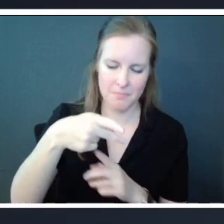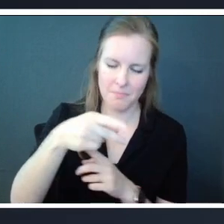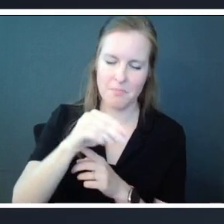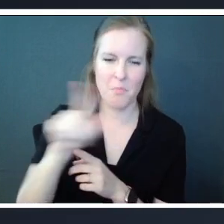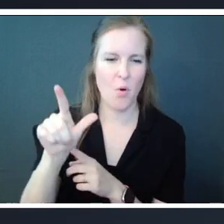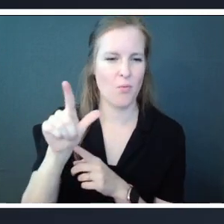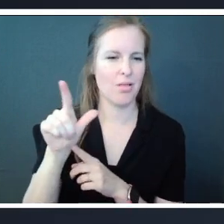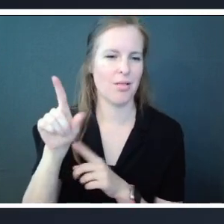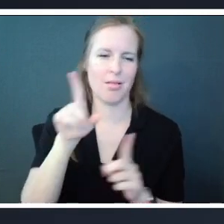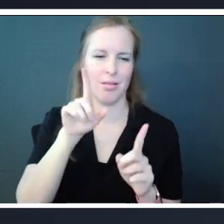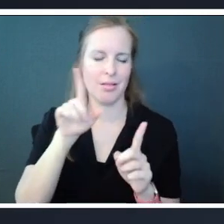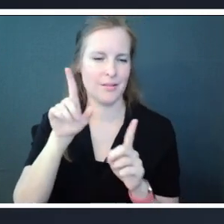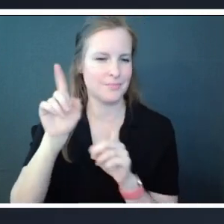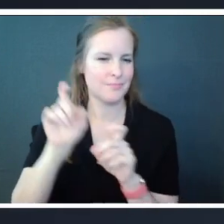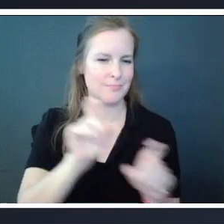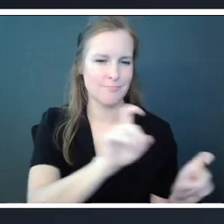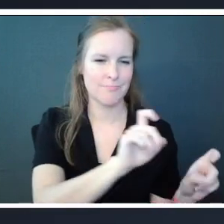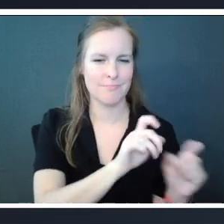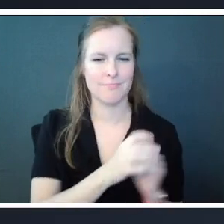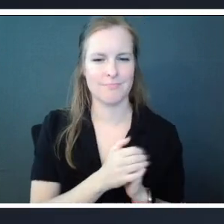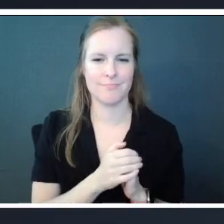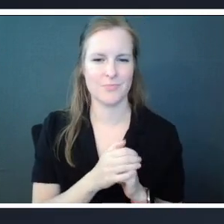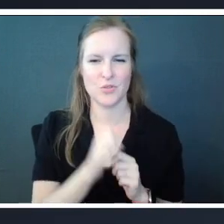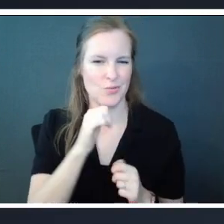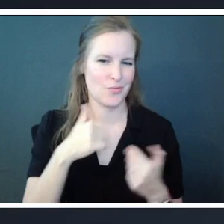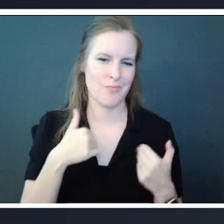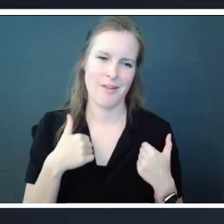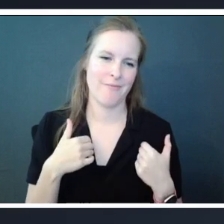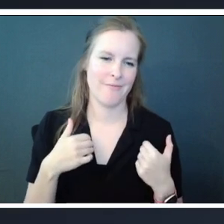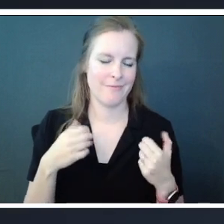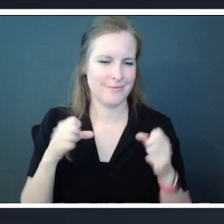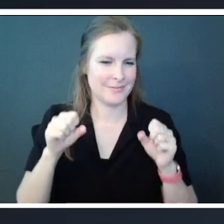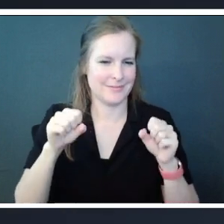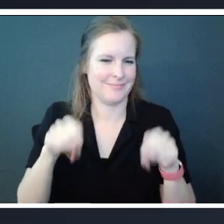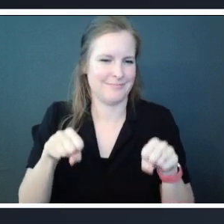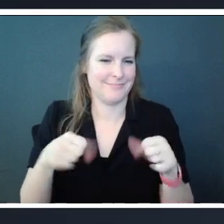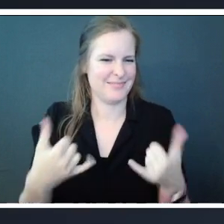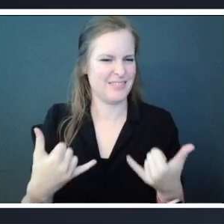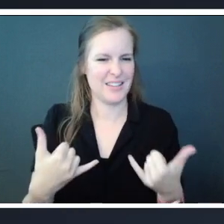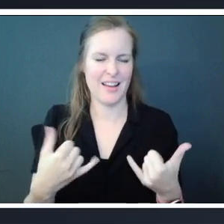don't have the poll capacity today, but we put them on there, gather everyone's responses,